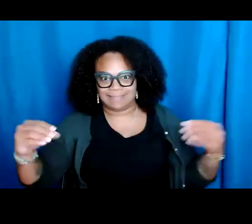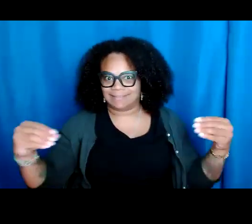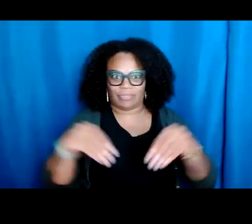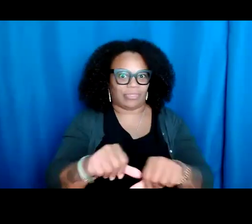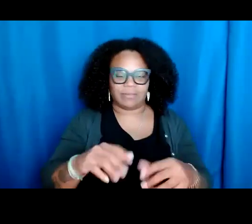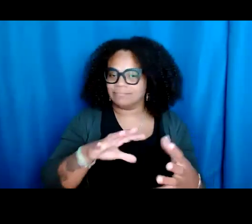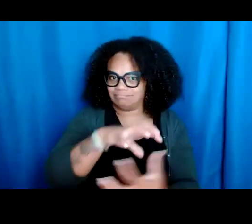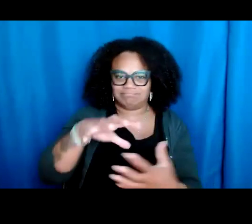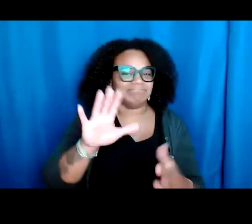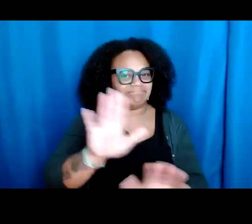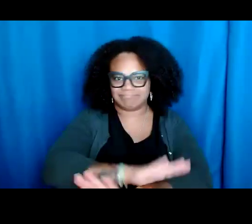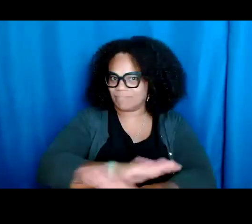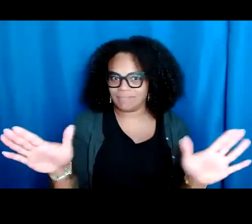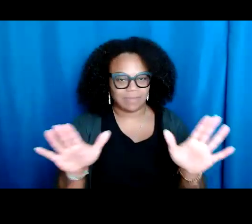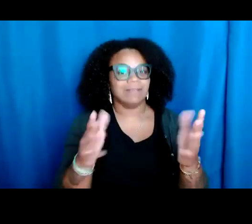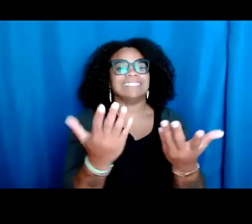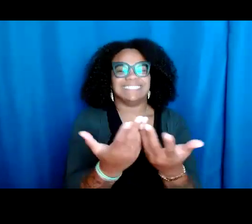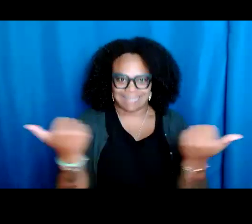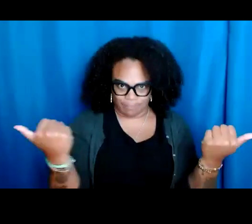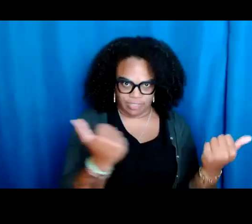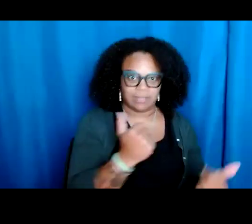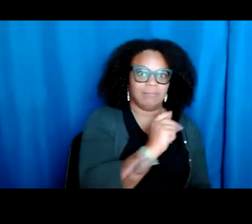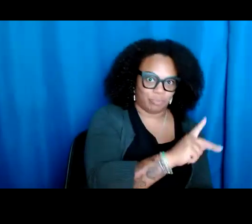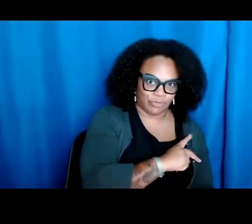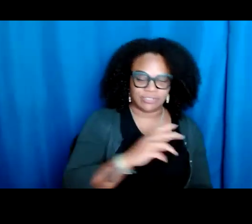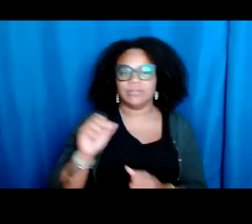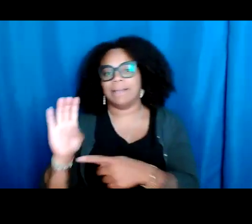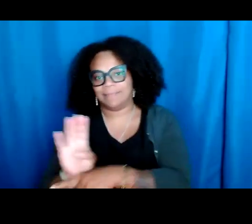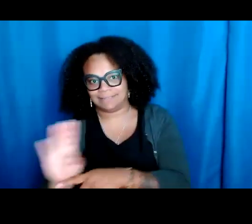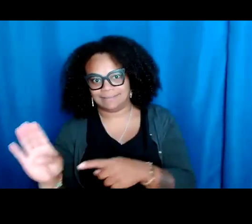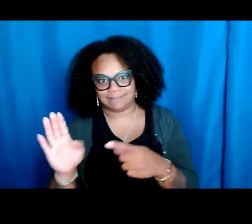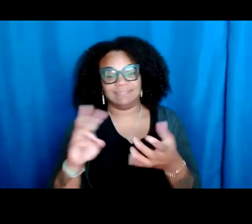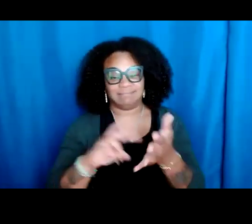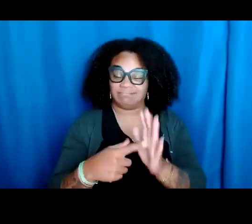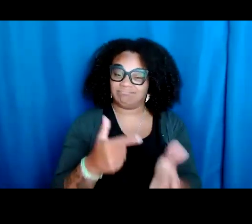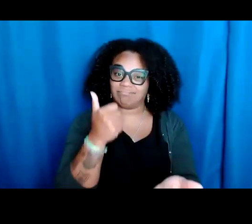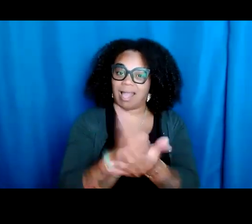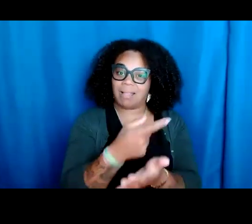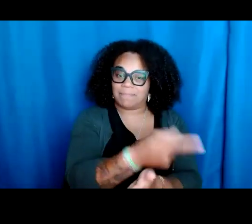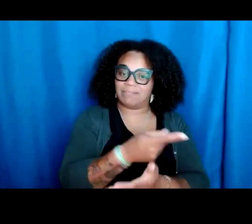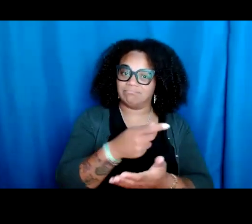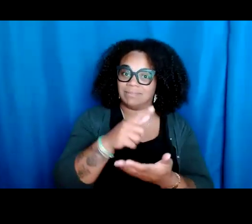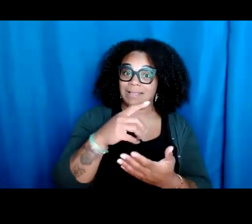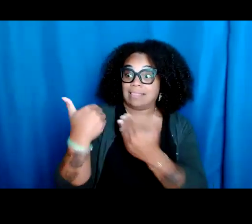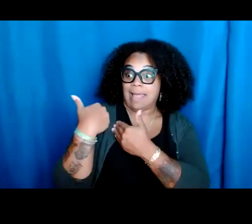business and personal money separate to help him maintain his liability protection, and help him